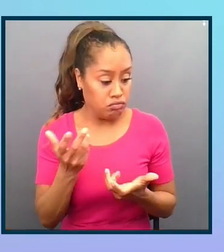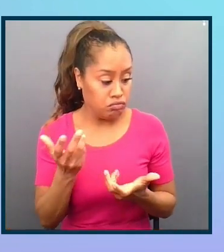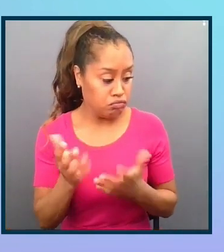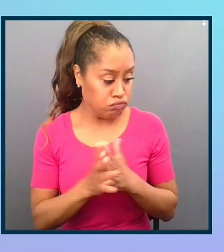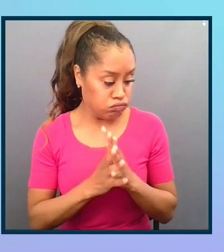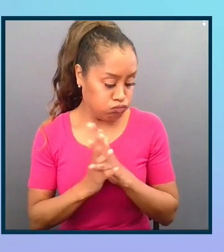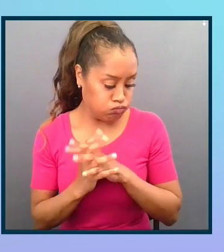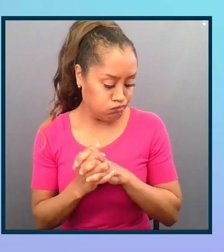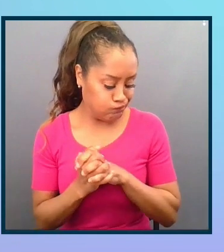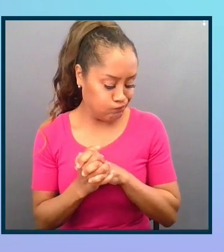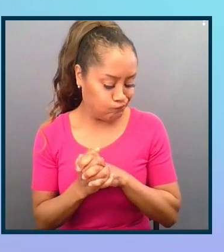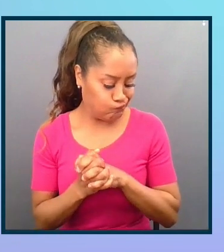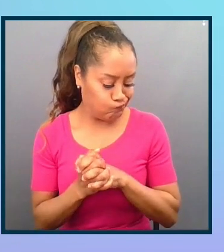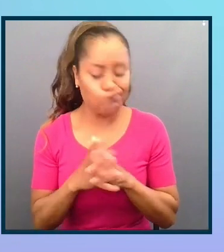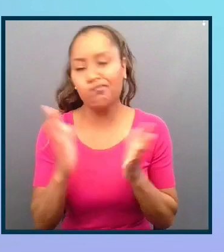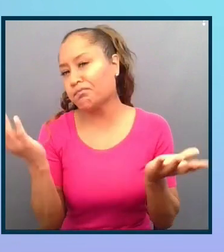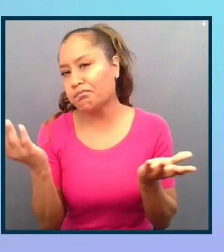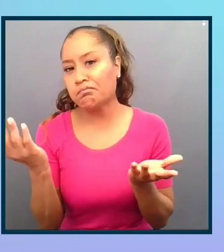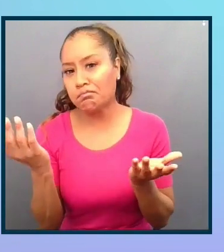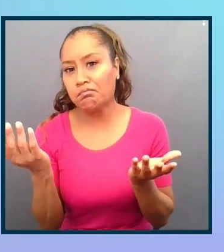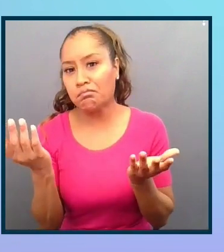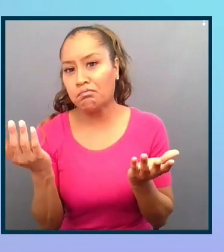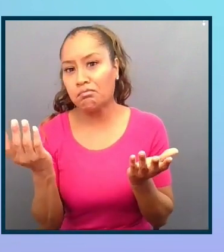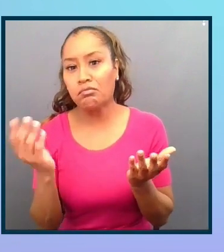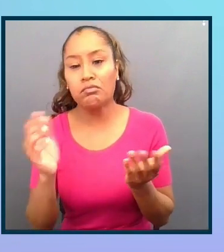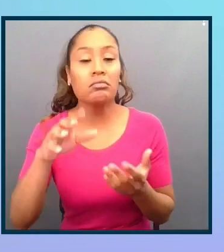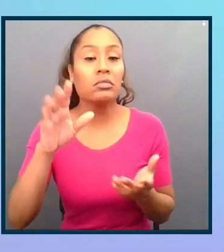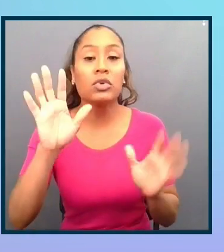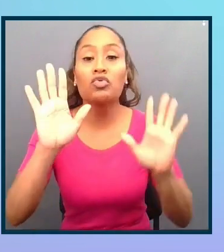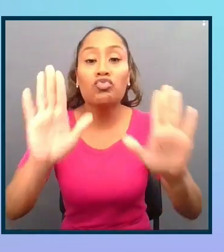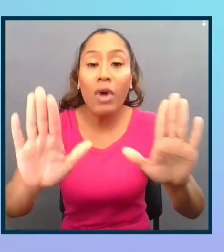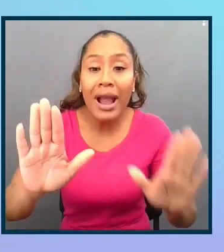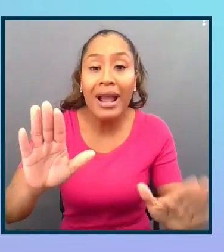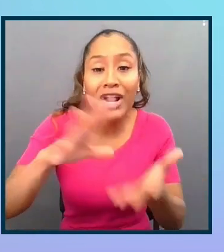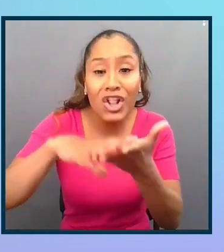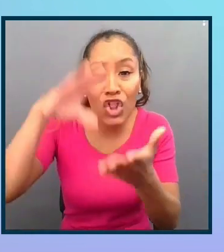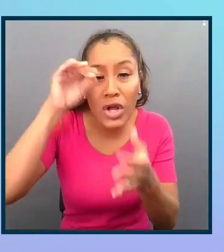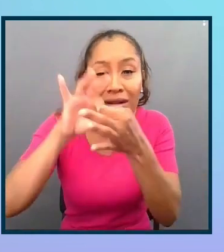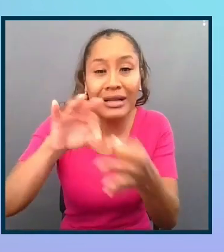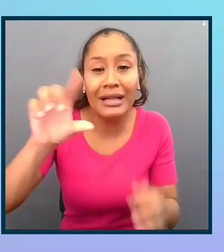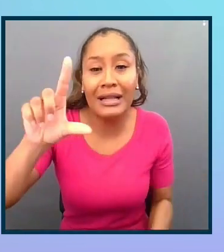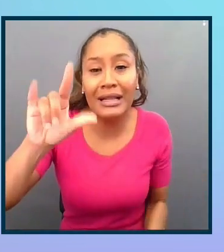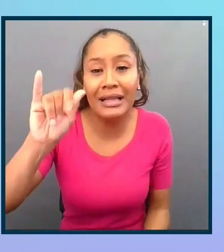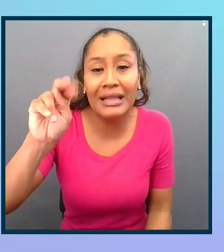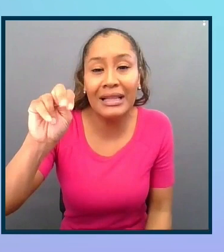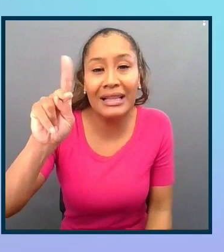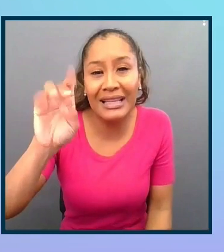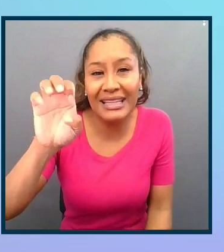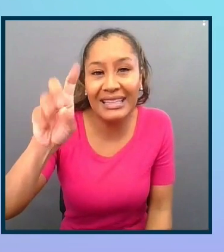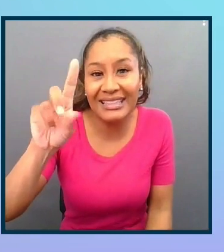I will say that there are some great LinkedIn learnings. There might be one coming from a friend of yours